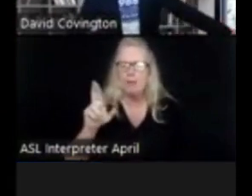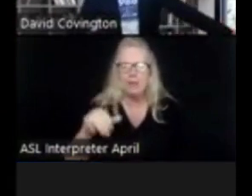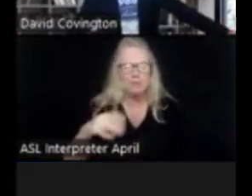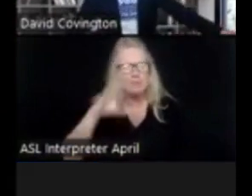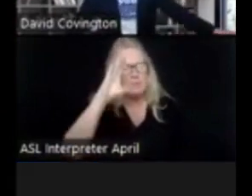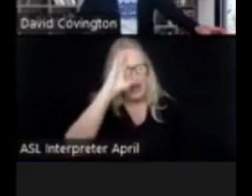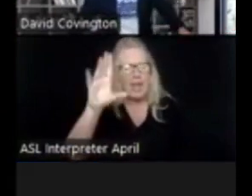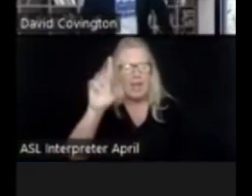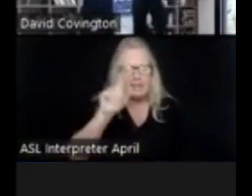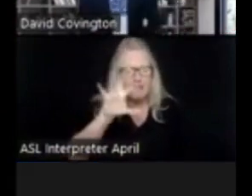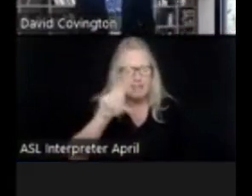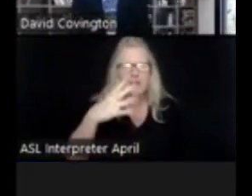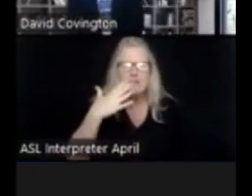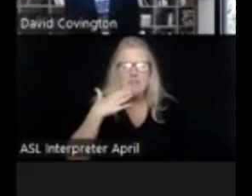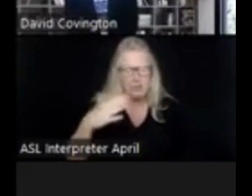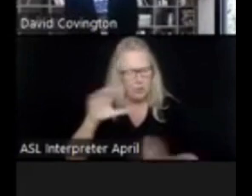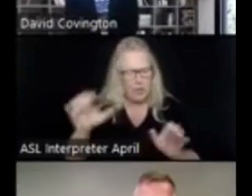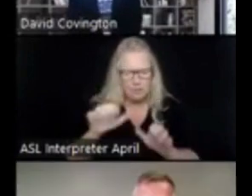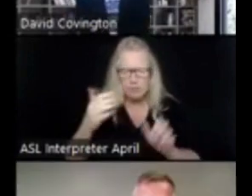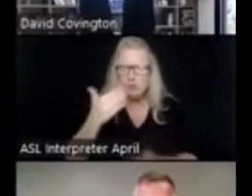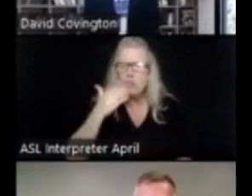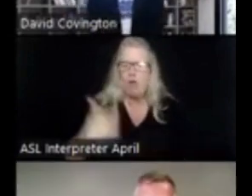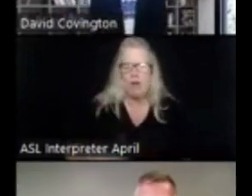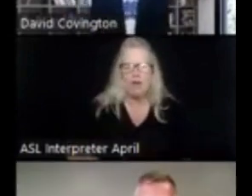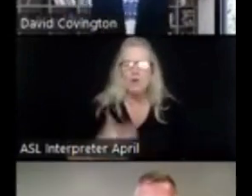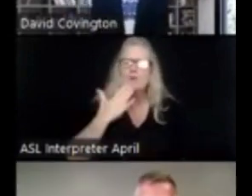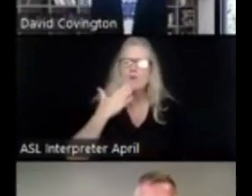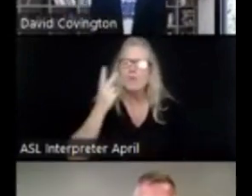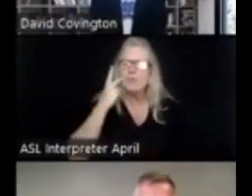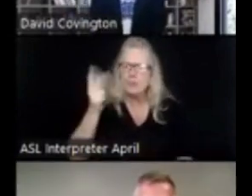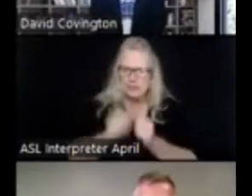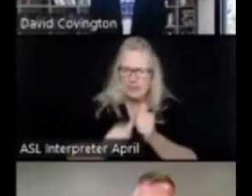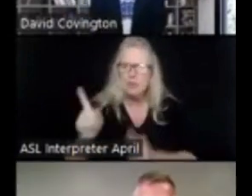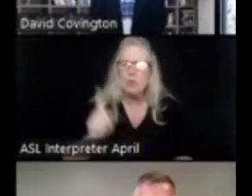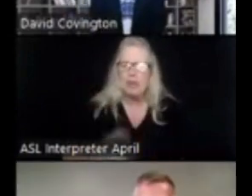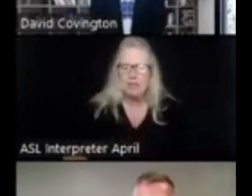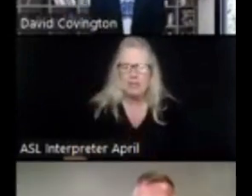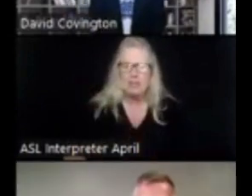THANK YOU GOOD TO SEE EVERYONE AND APPRECIATE THE